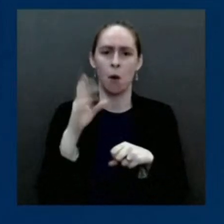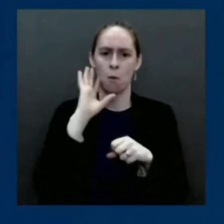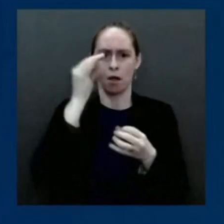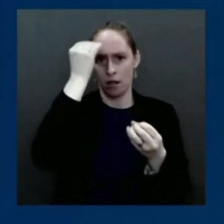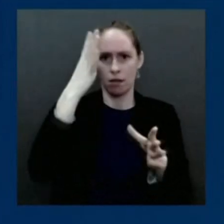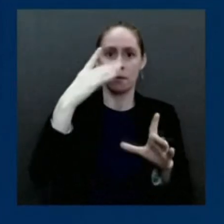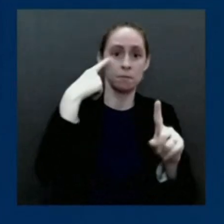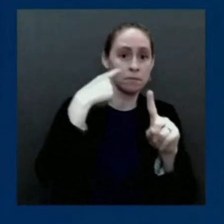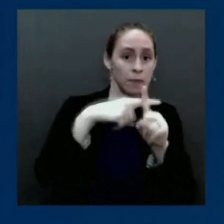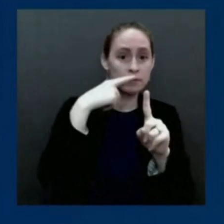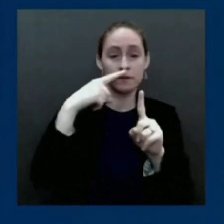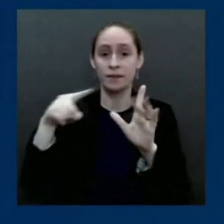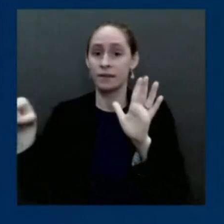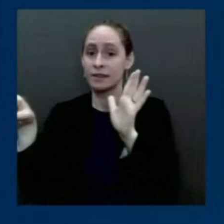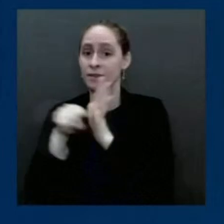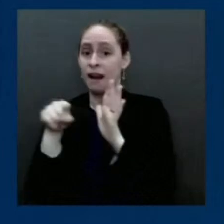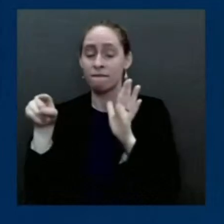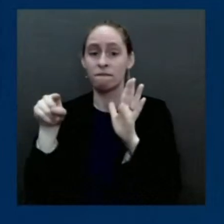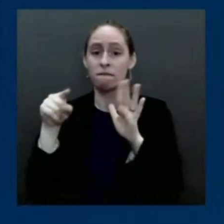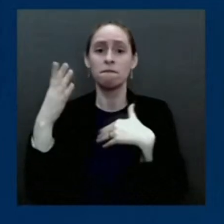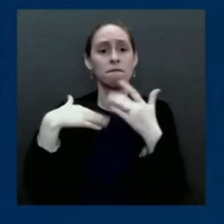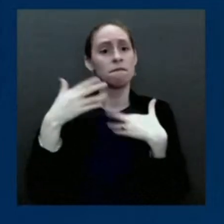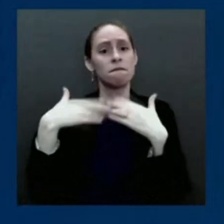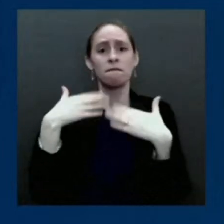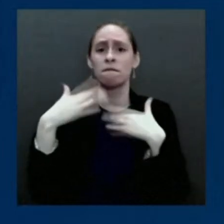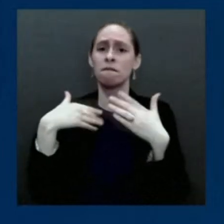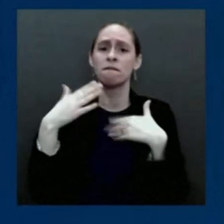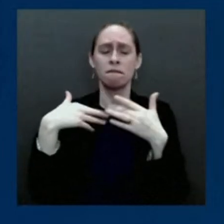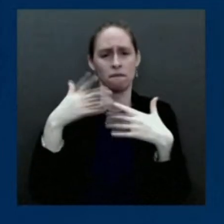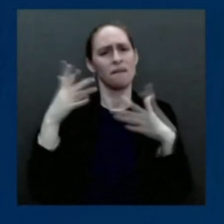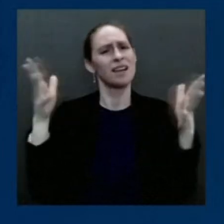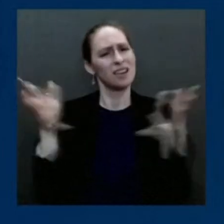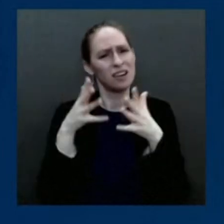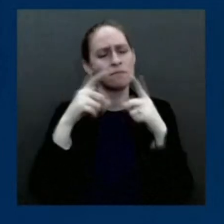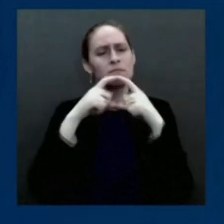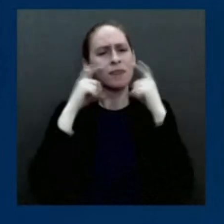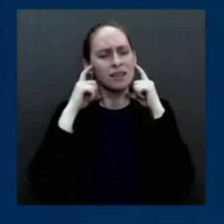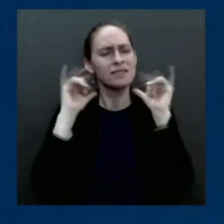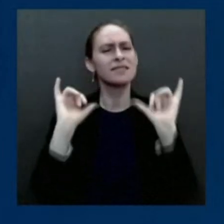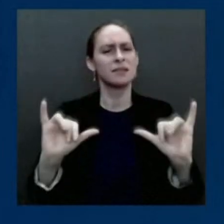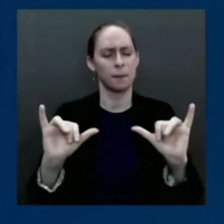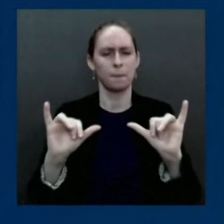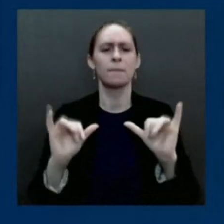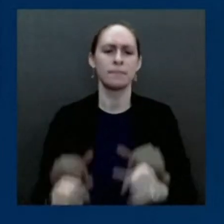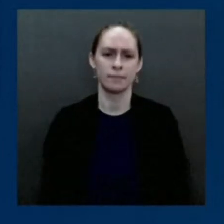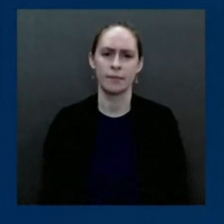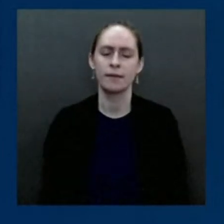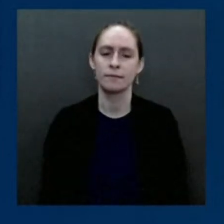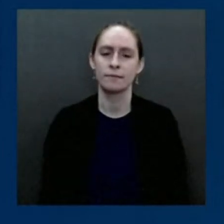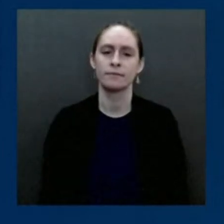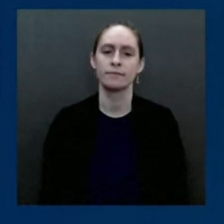NEGATIVE TEST WE WANT YOU TO MASK AND POSITIVE WE ALSO WANT U TOMASK AND THEREFORE GIVEN